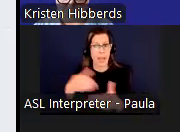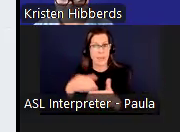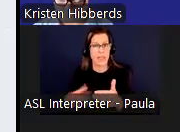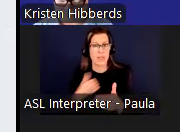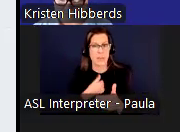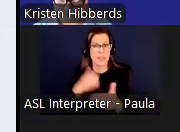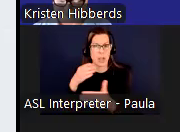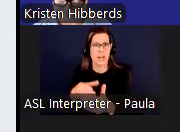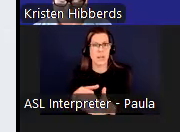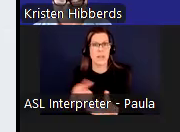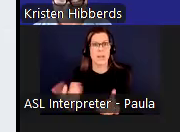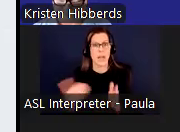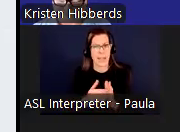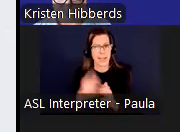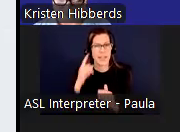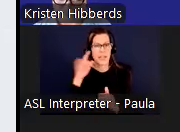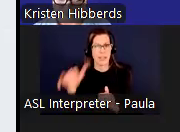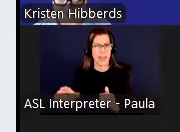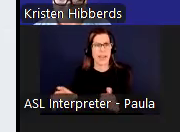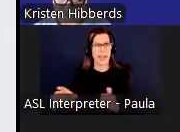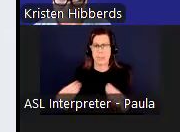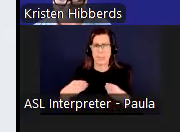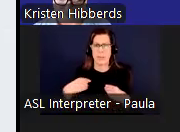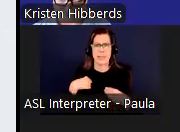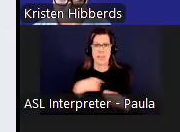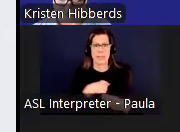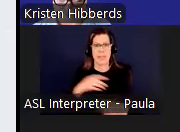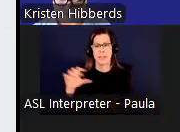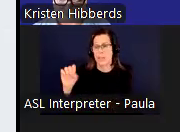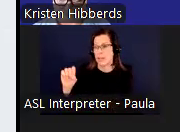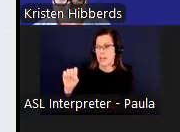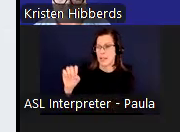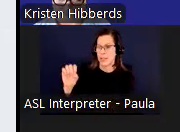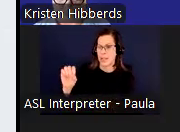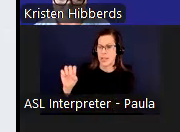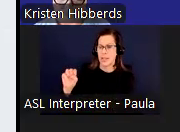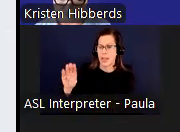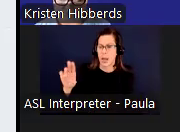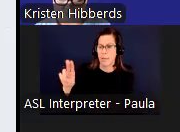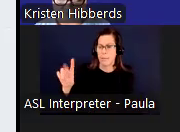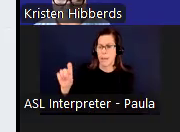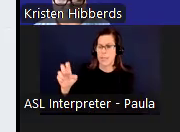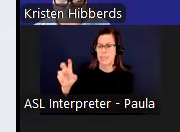And just, again, I think that puts us at a, the ombudsman's office and other offices at a huge disadvantage.